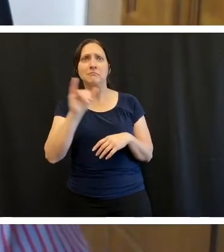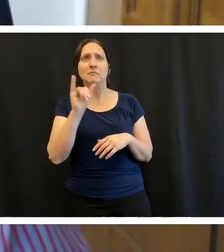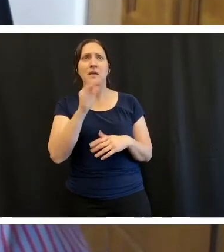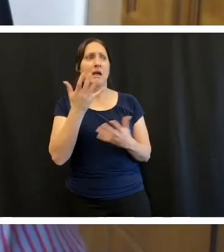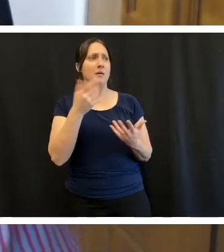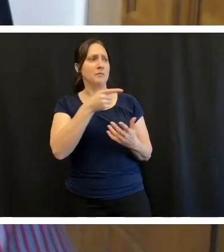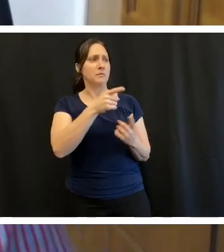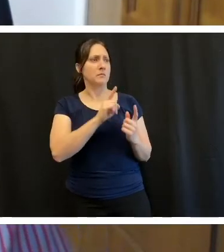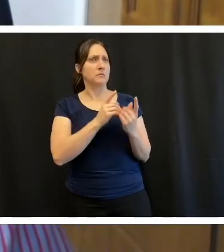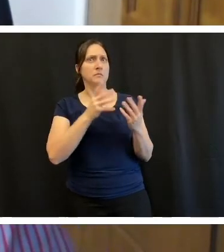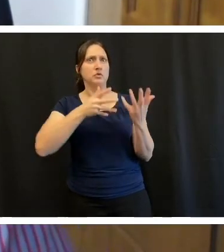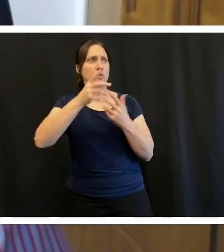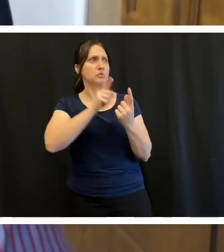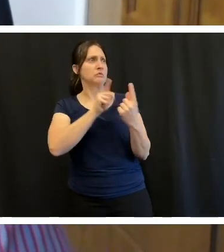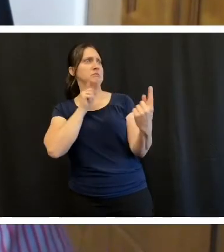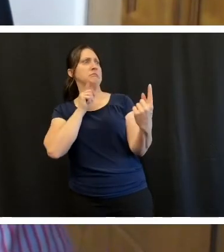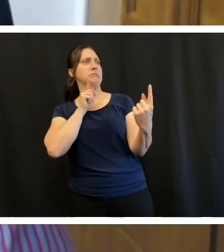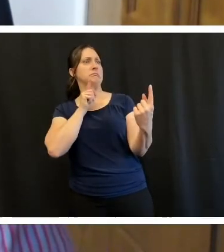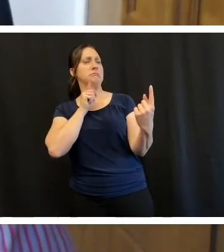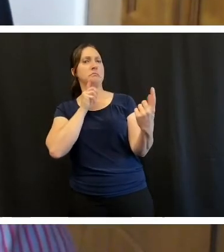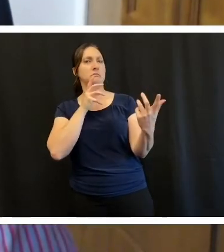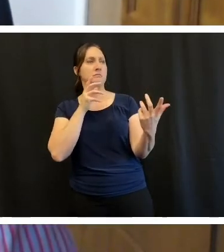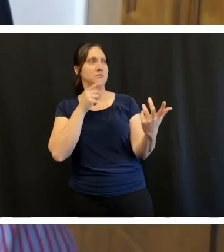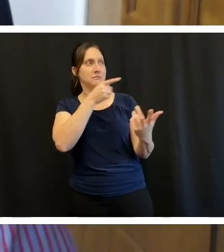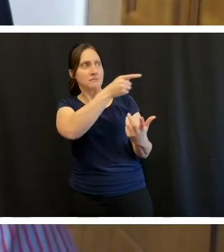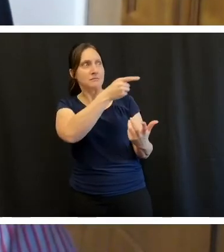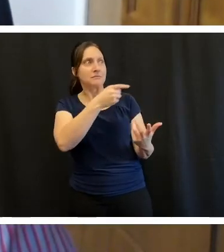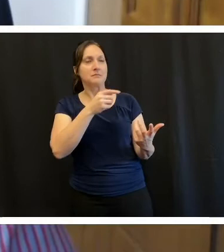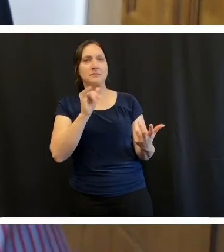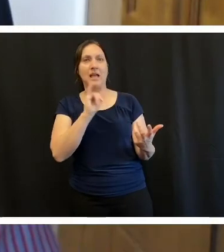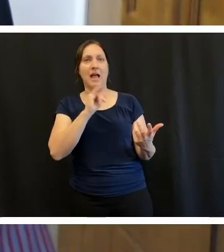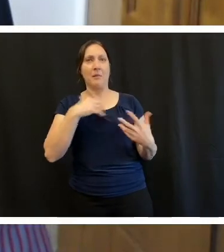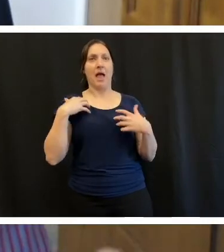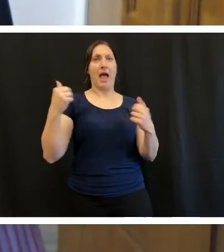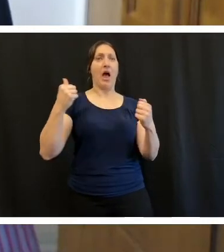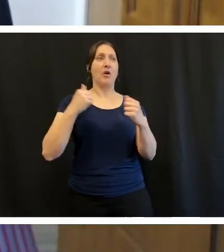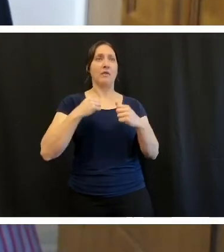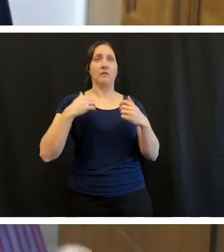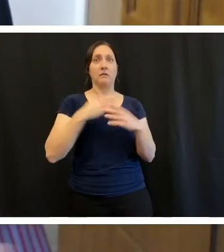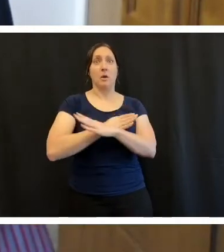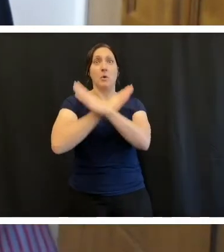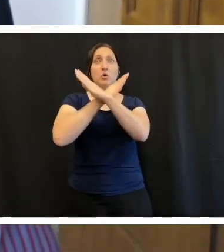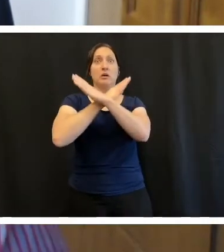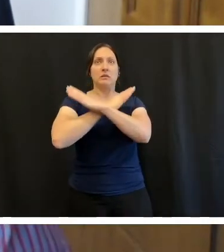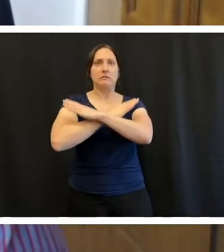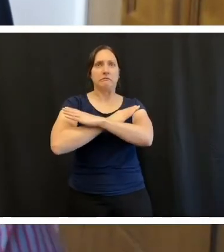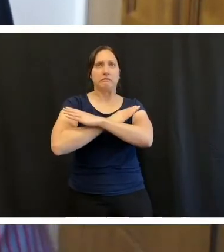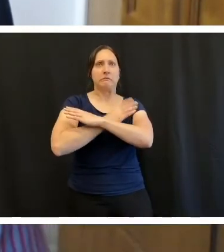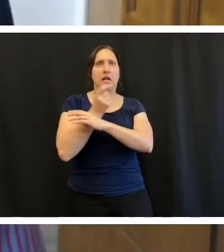And some have vulnerabilities in terms of their own health, and so all of that's factoring into this equation as well.